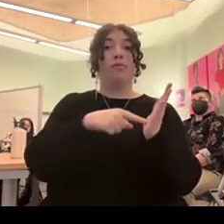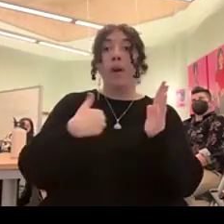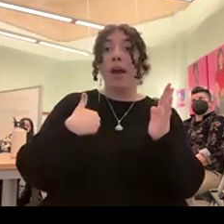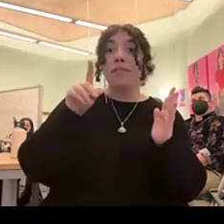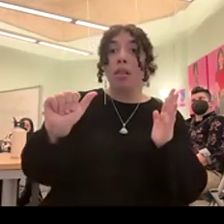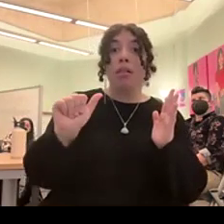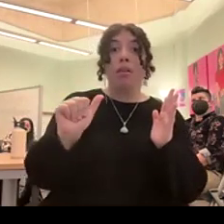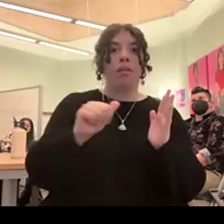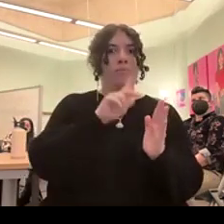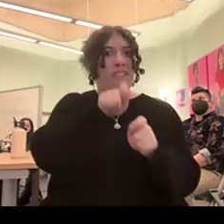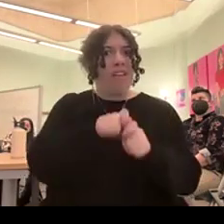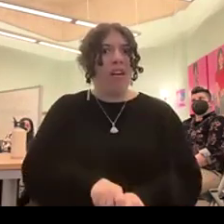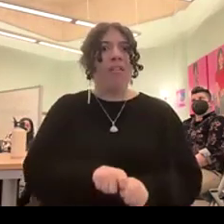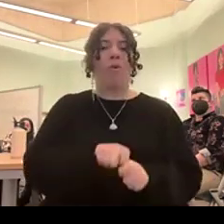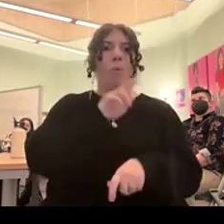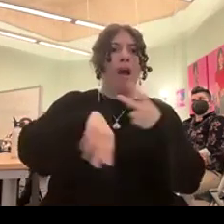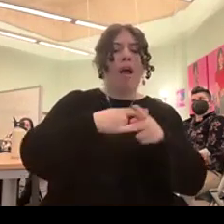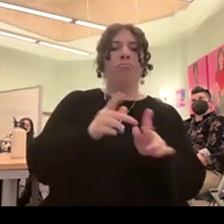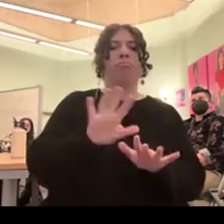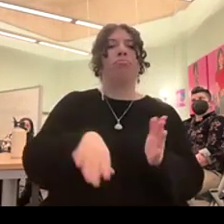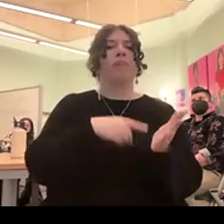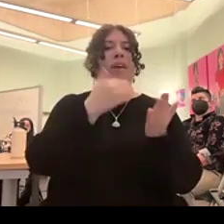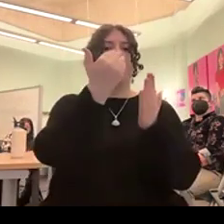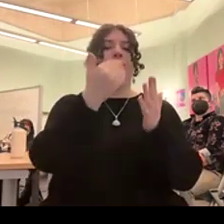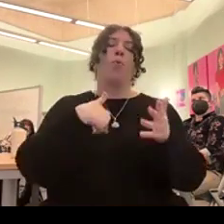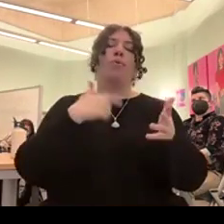they ask "Do you have a disability?." They don't ask you to disclose or anything,